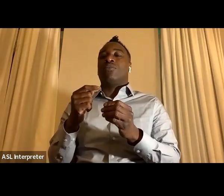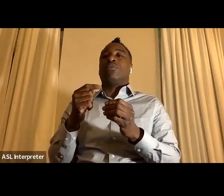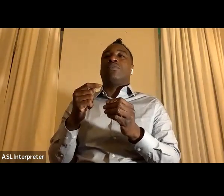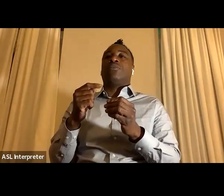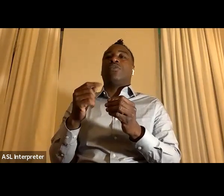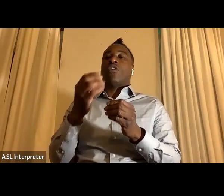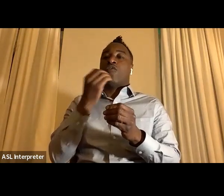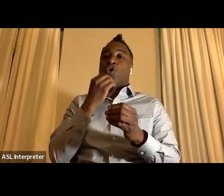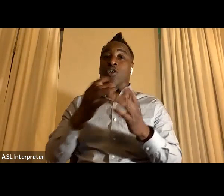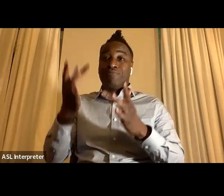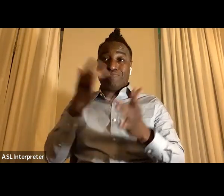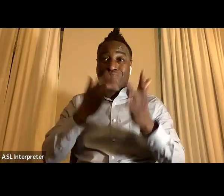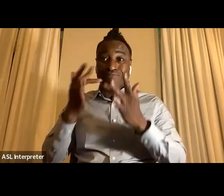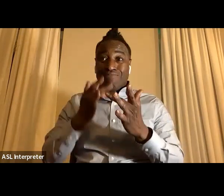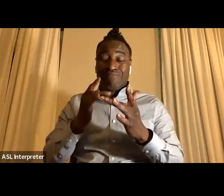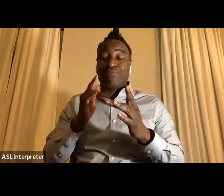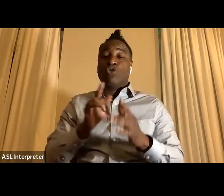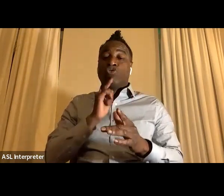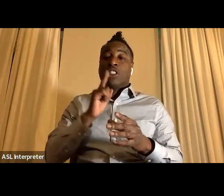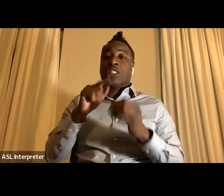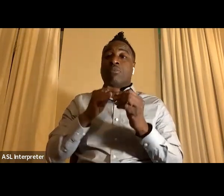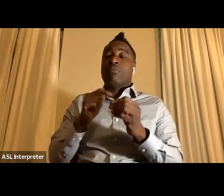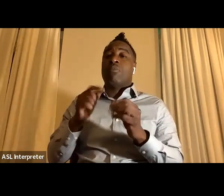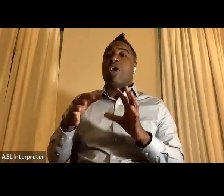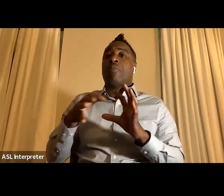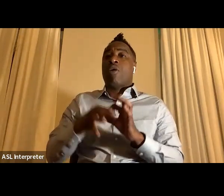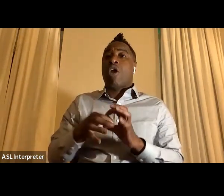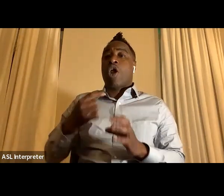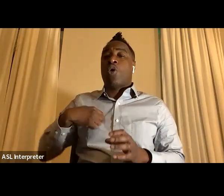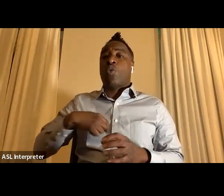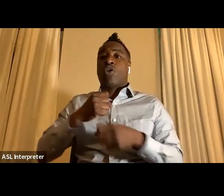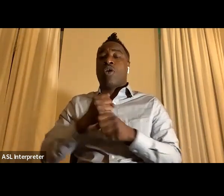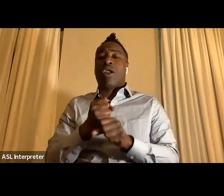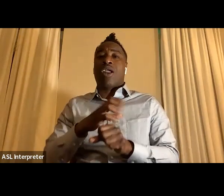about the bonds that we create and the way our minds process and think about food.